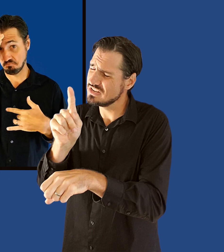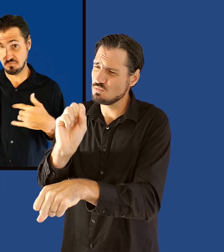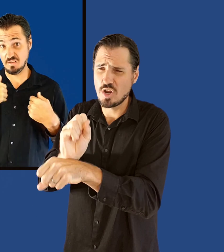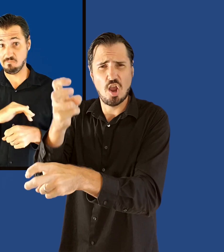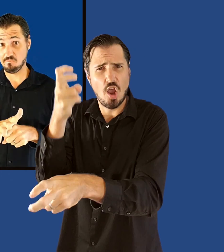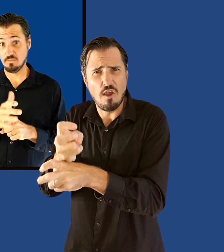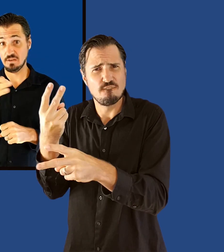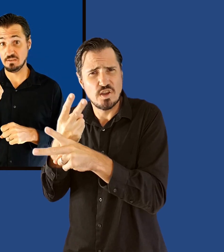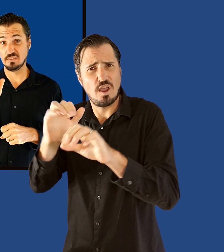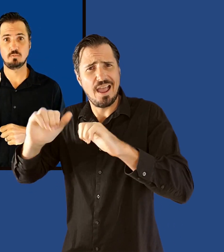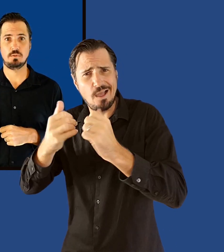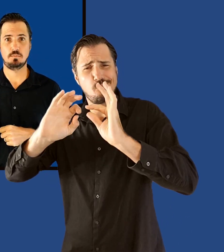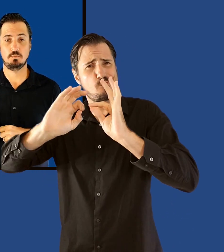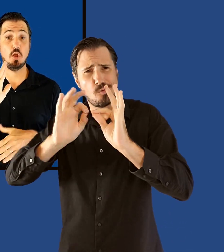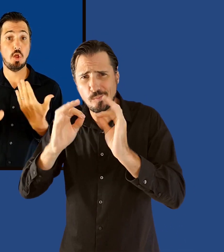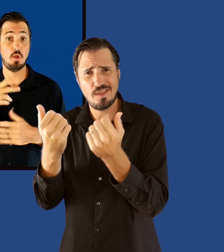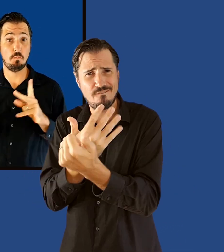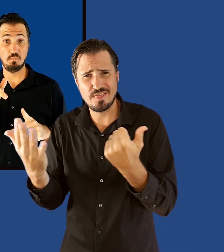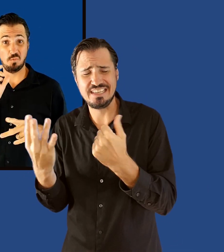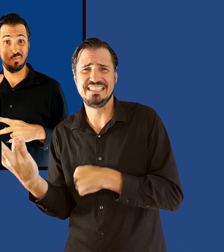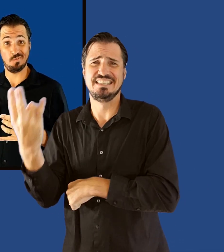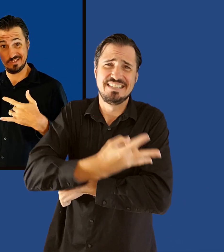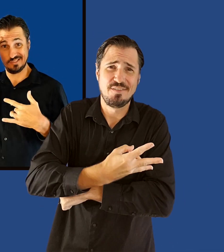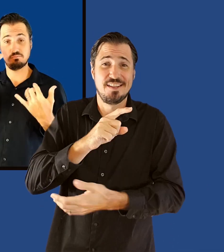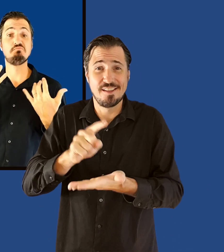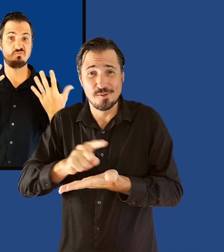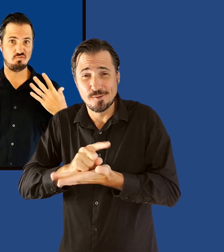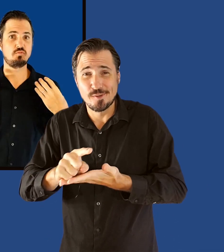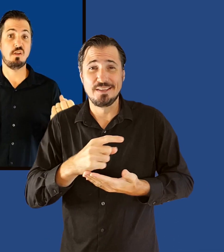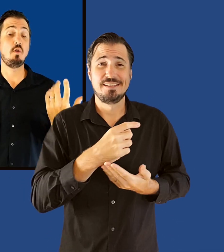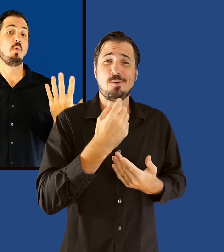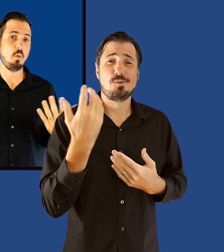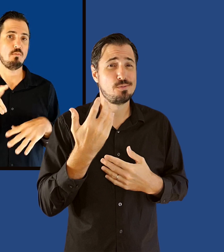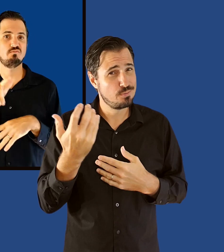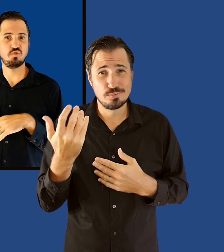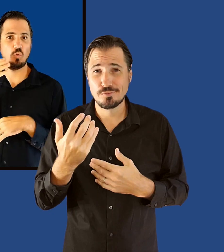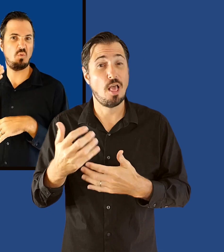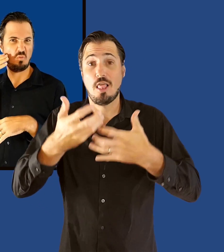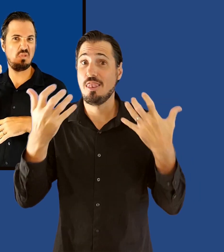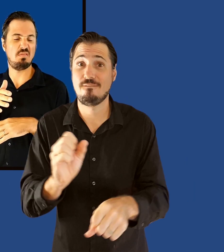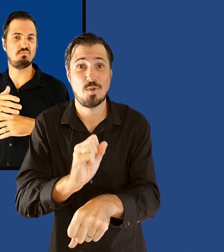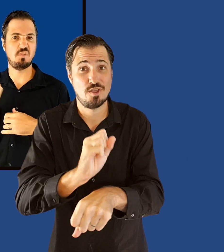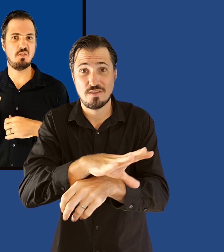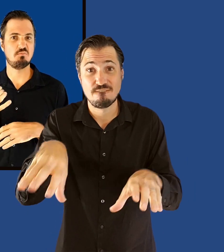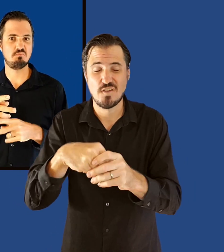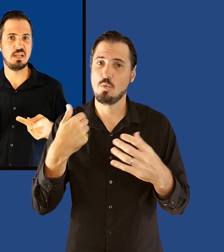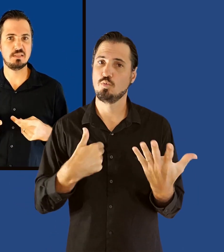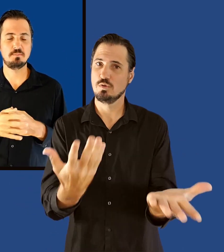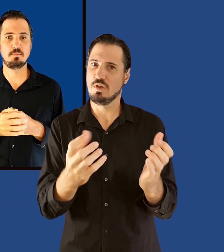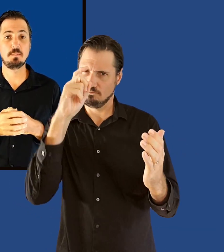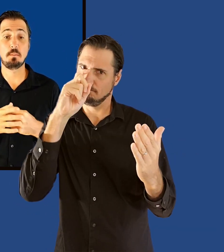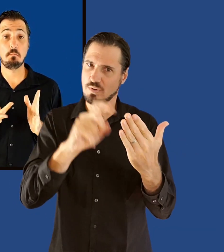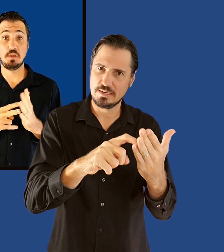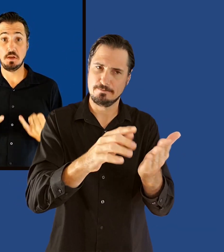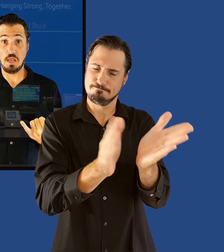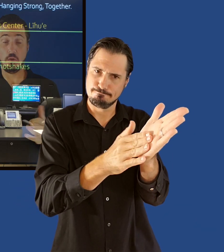There is a lot of work that goes into what they do, and we would like to recognize their dedication and to making our videos accessible to our deaf and hearing-impaired community.